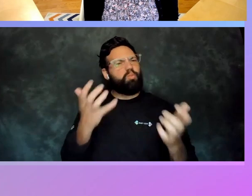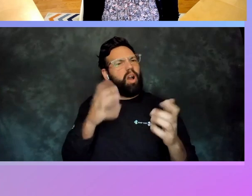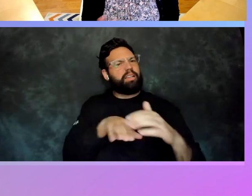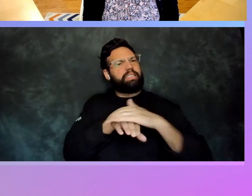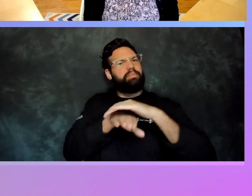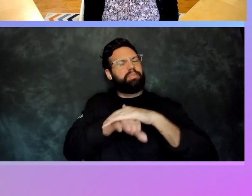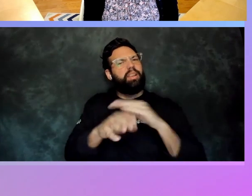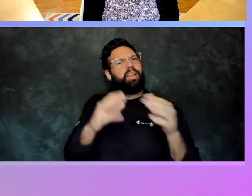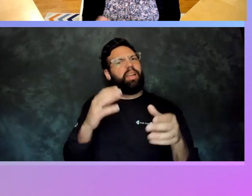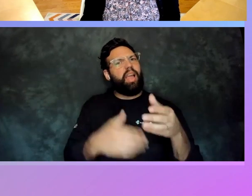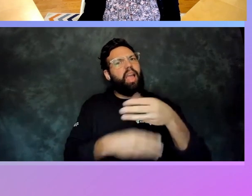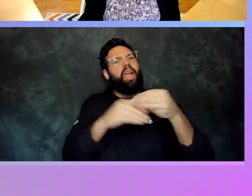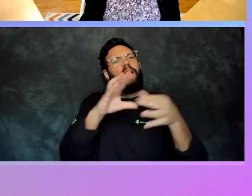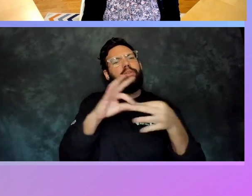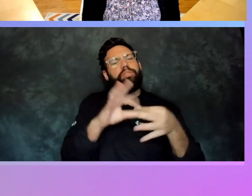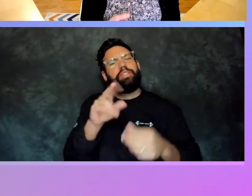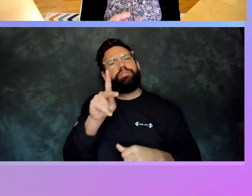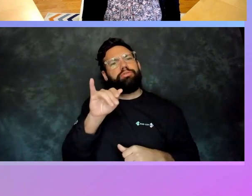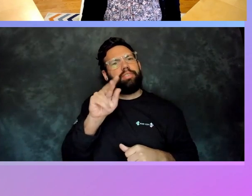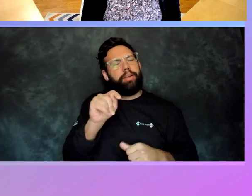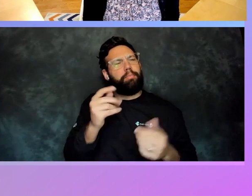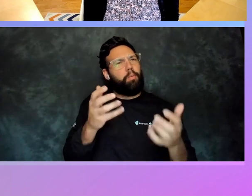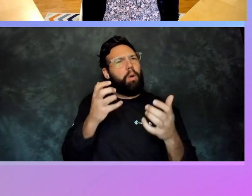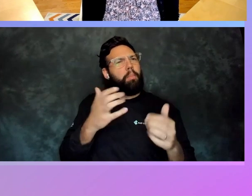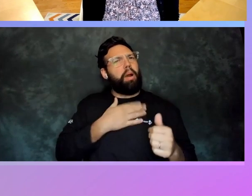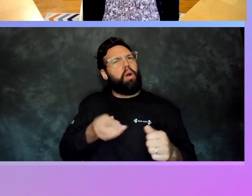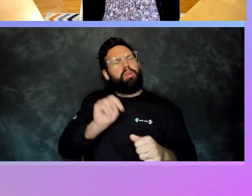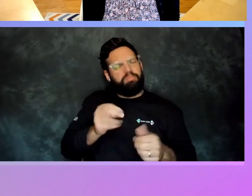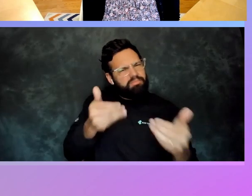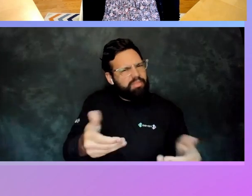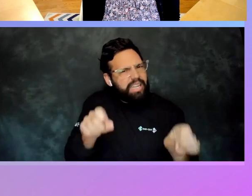55.4%, skipped and missing headings at 50.3% and missing